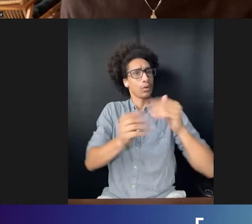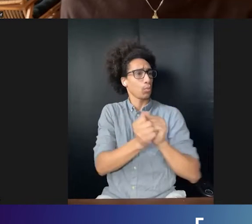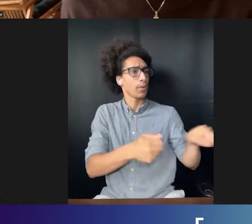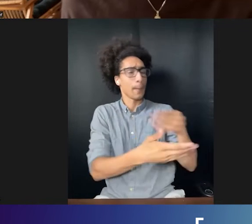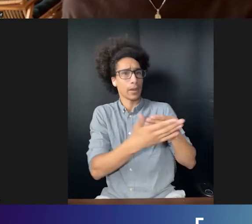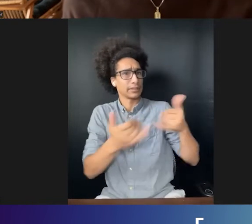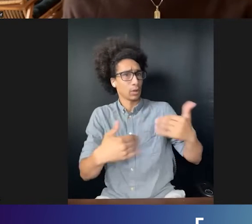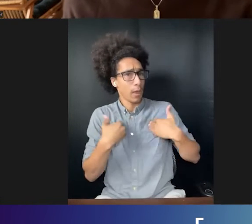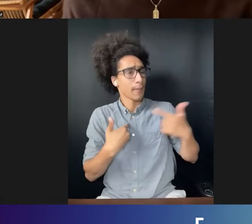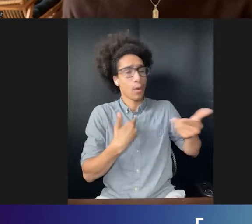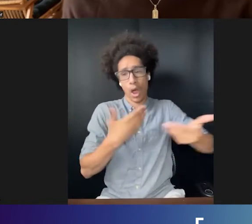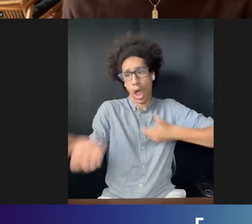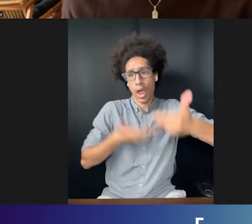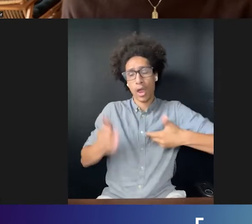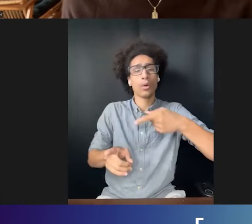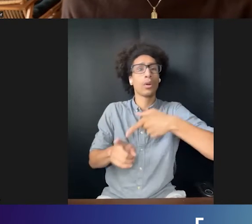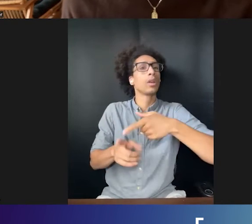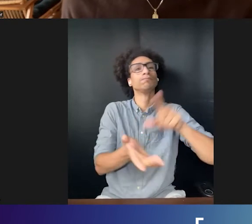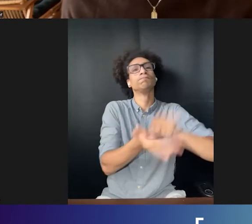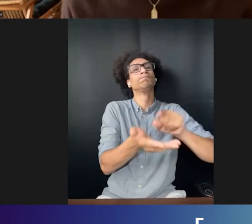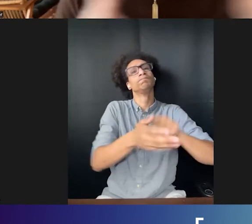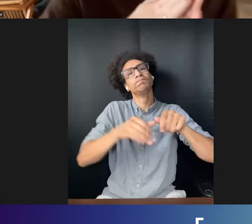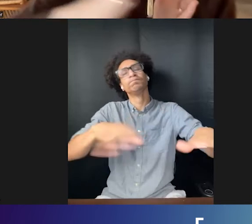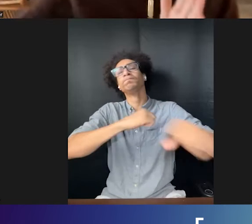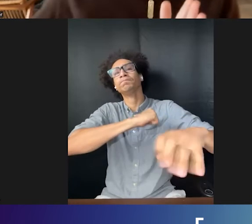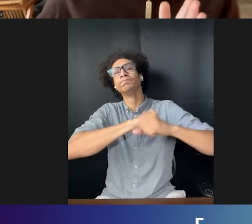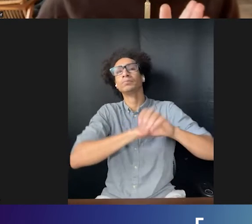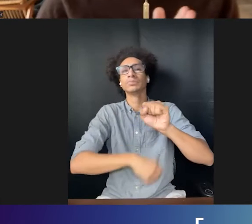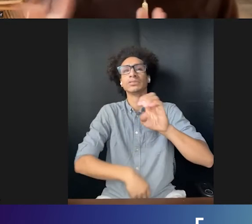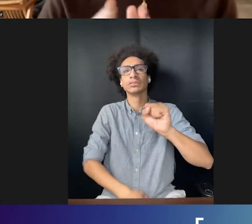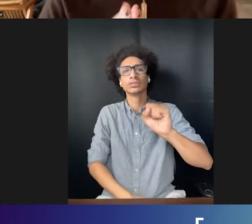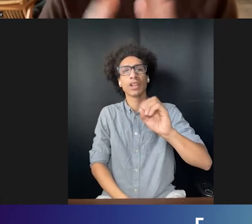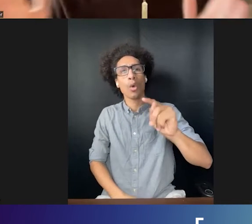the publicist that we'd worked with at South by Southwest ourselves to continue after that first, you know,